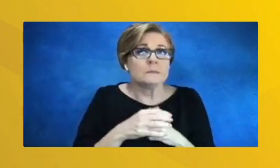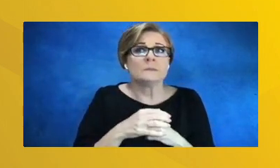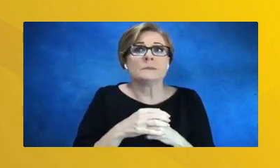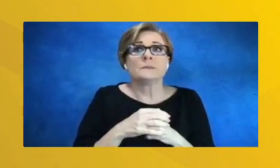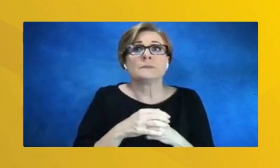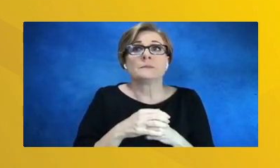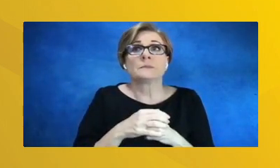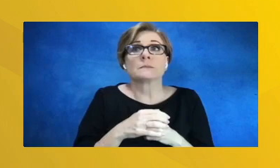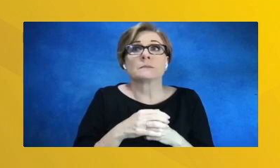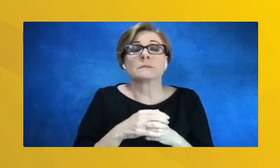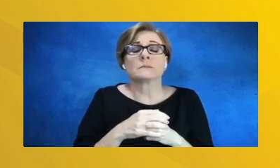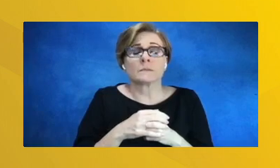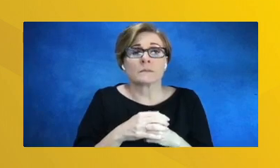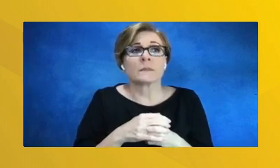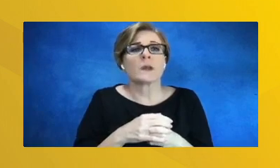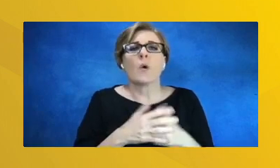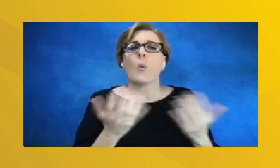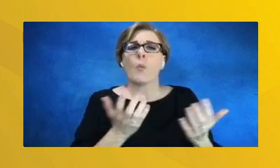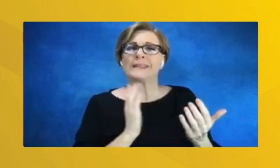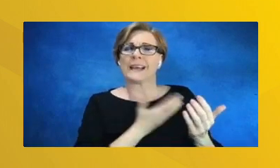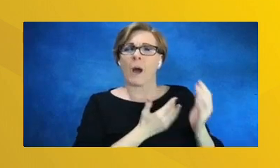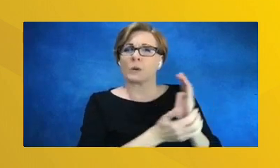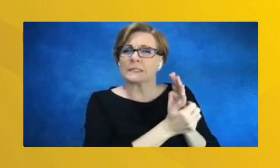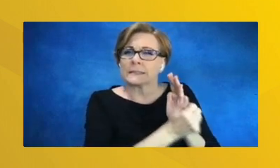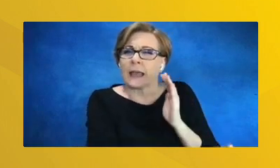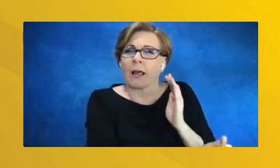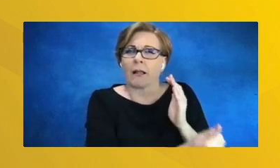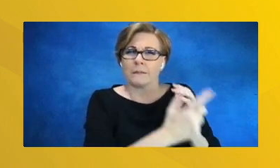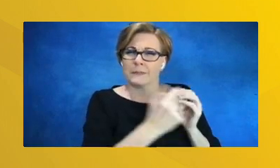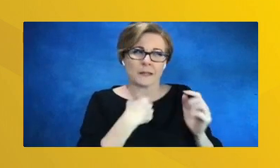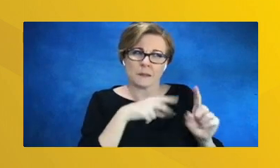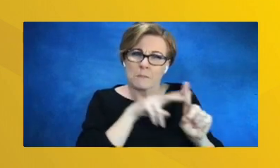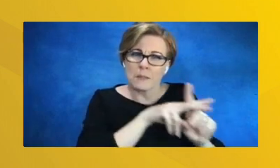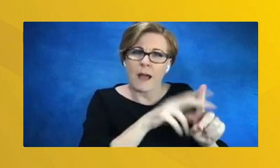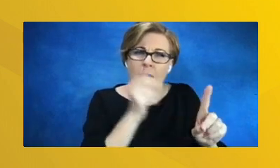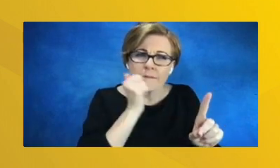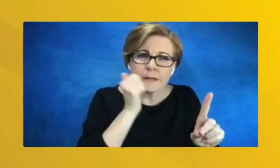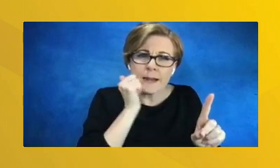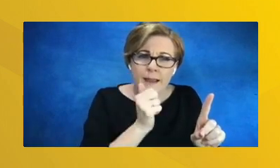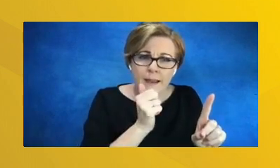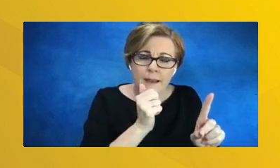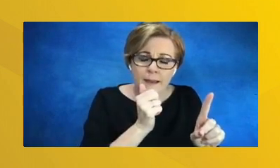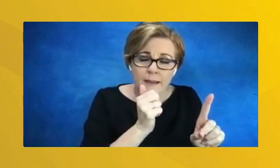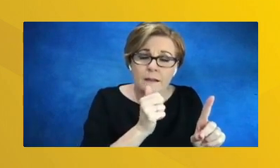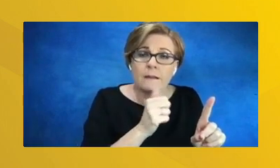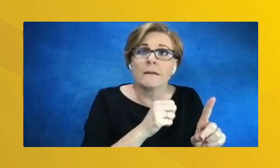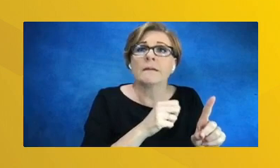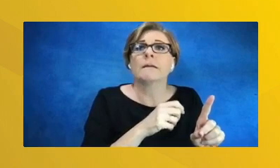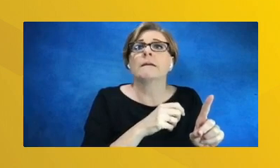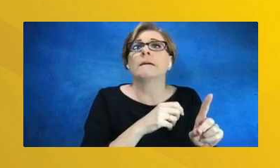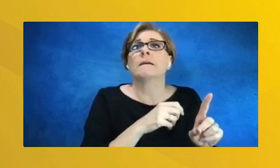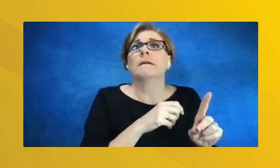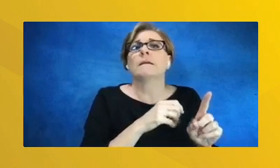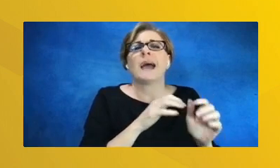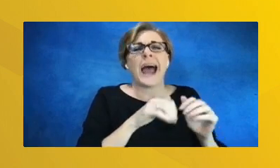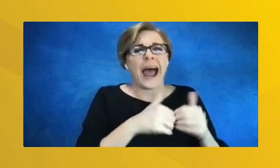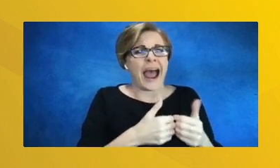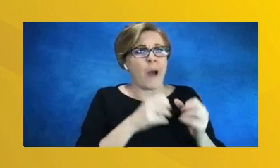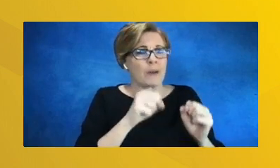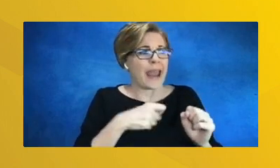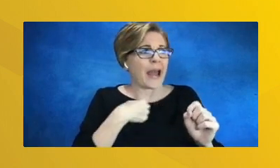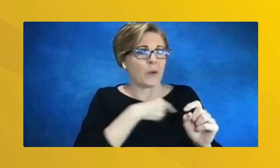we do them every day?', and 'How can we show those to all these incredible Head Start teachers